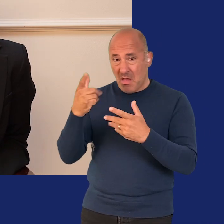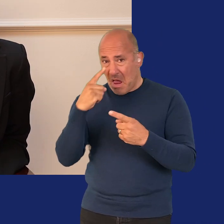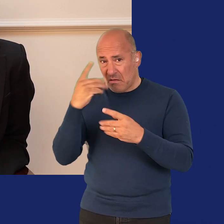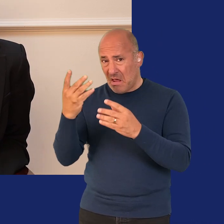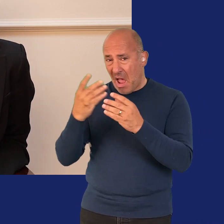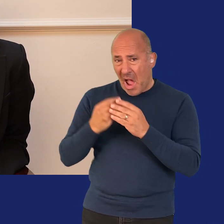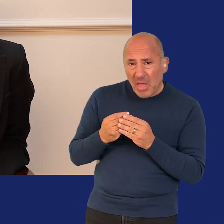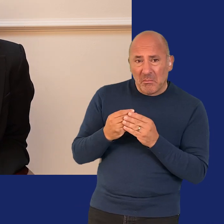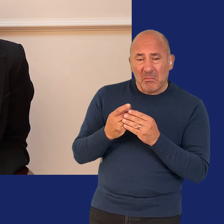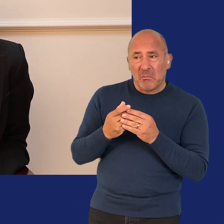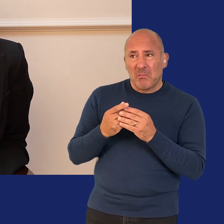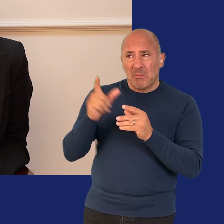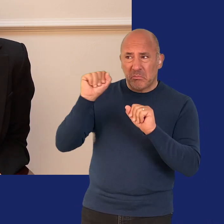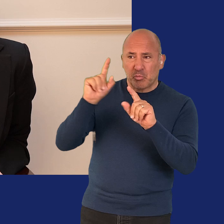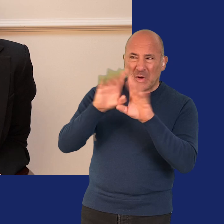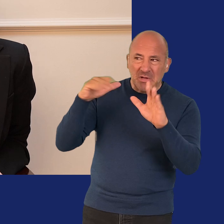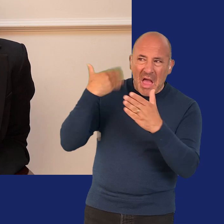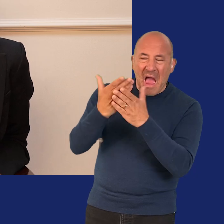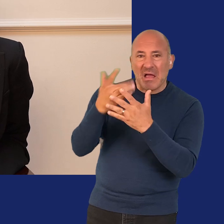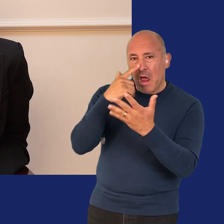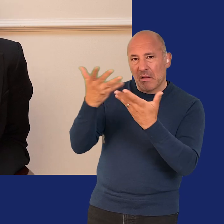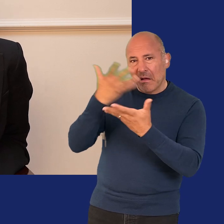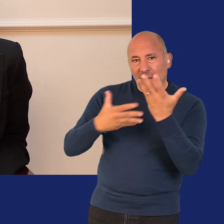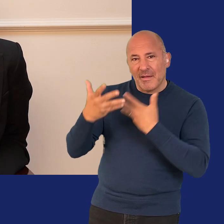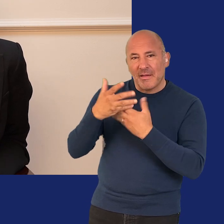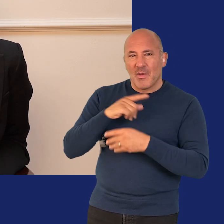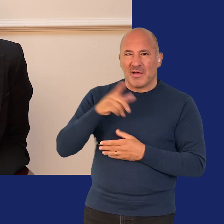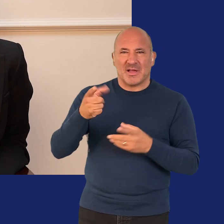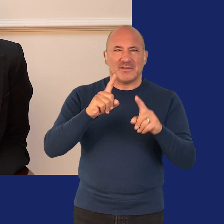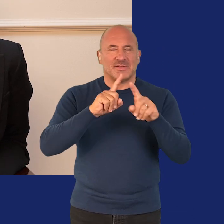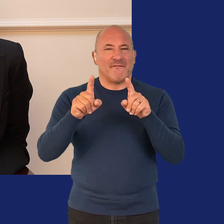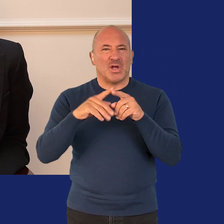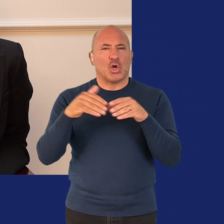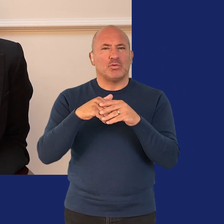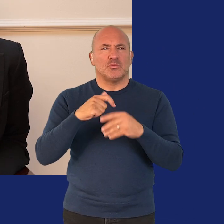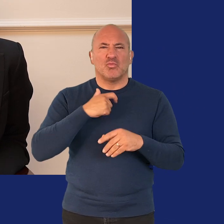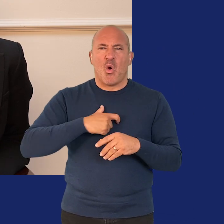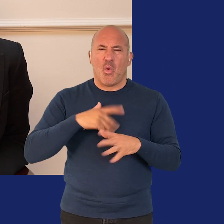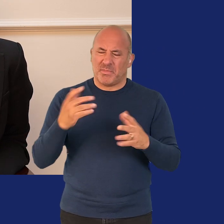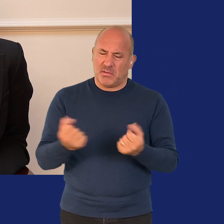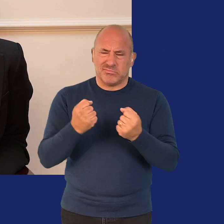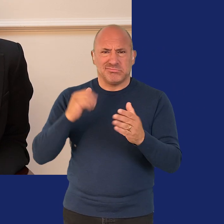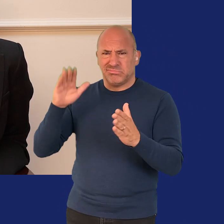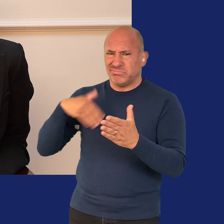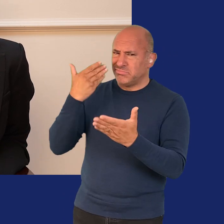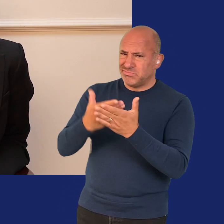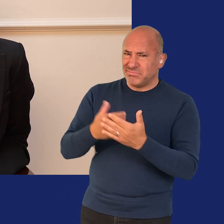and, um, share their experience, 'cause I think the D and I role, you know, there's, it's been around for a while.